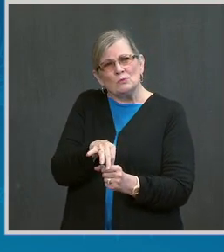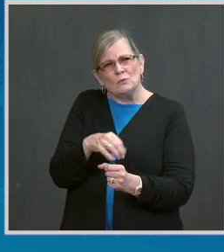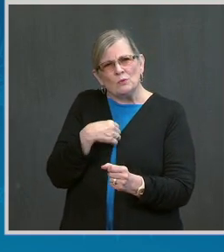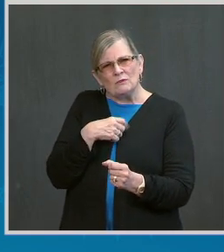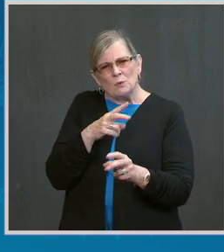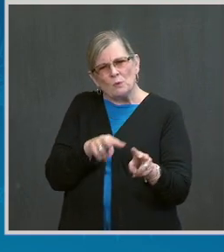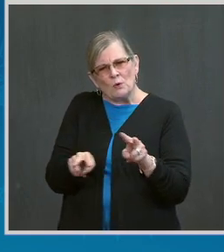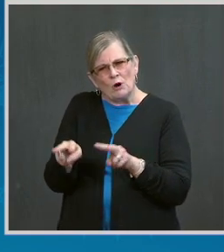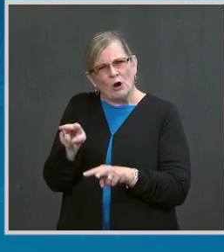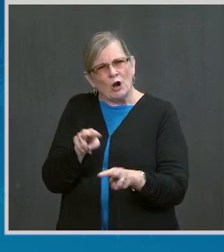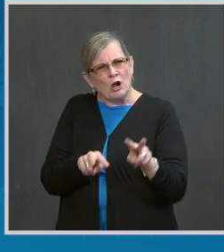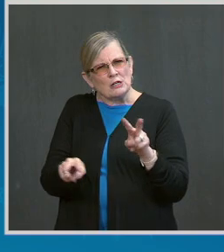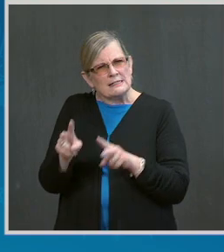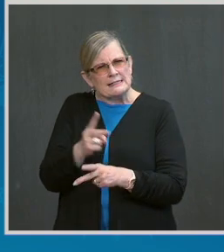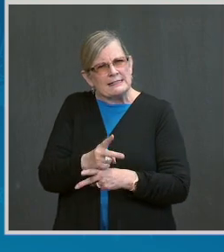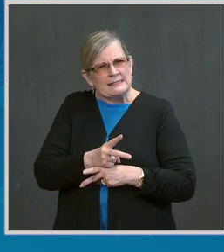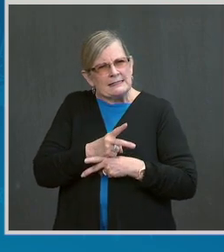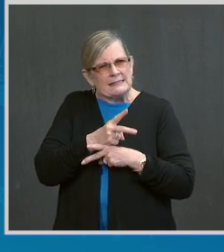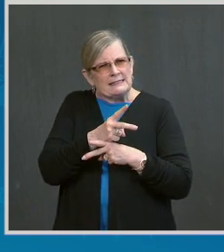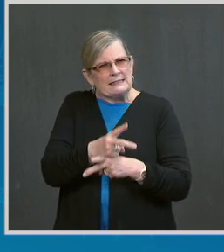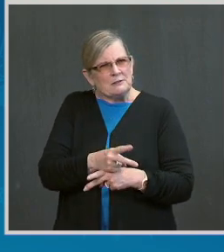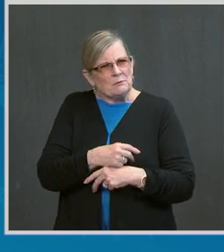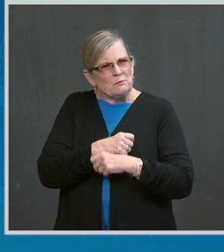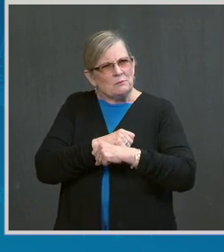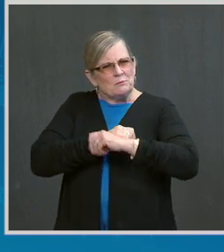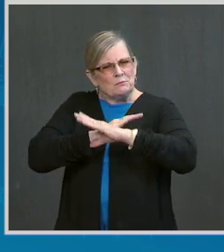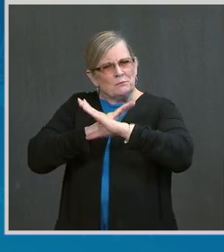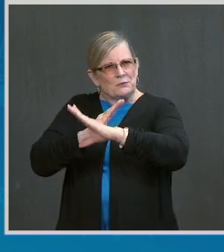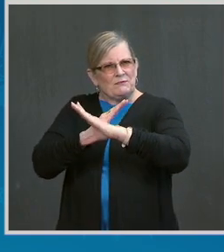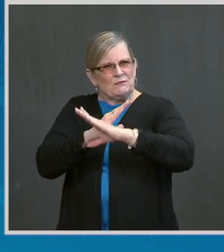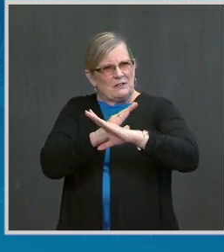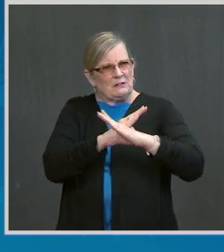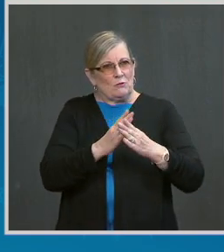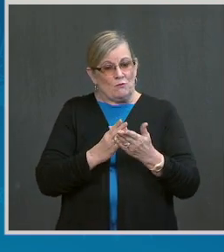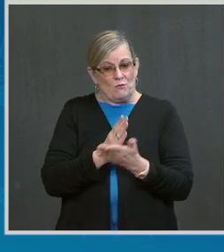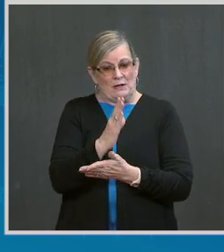that currently exist, we must also do that